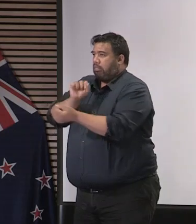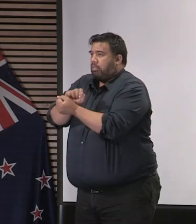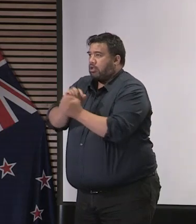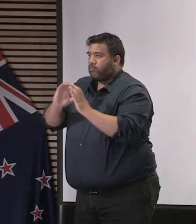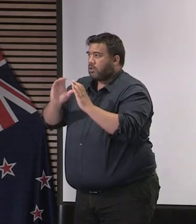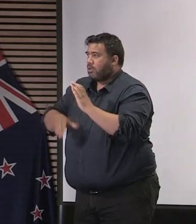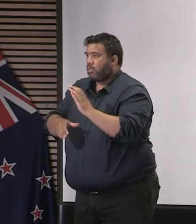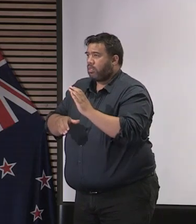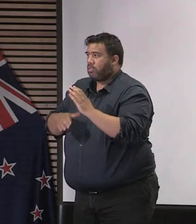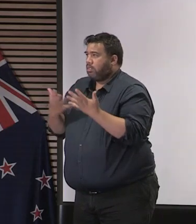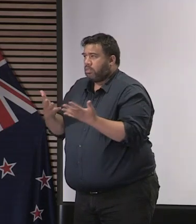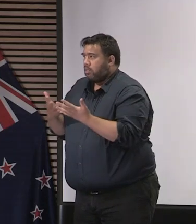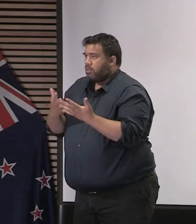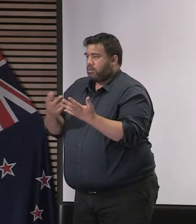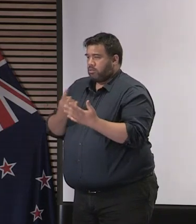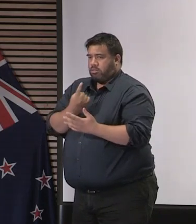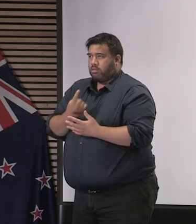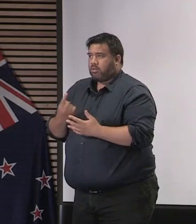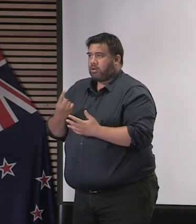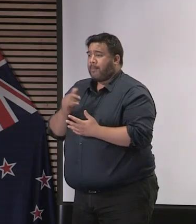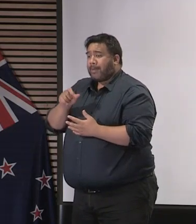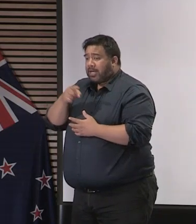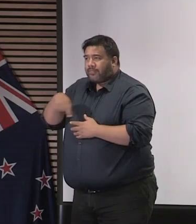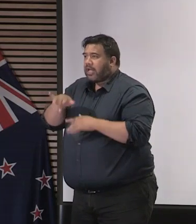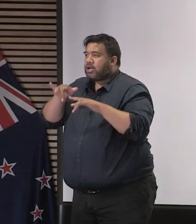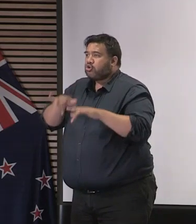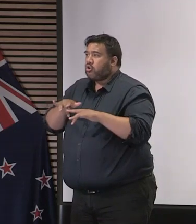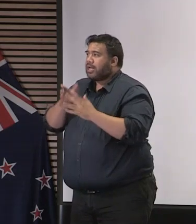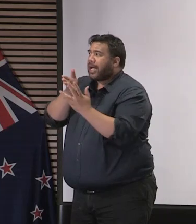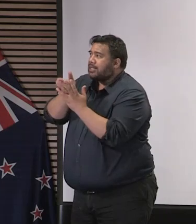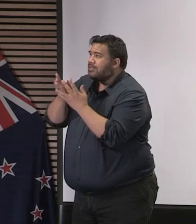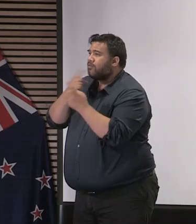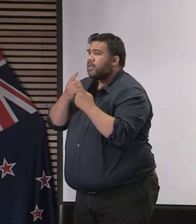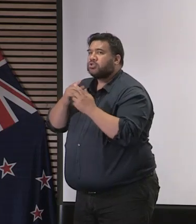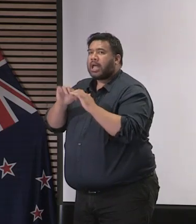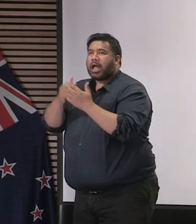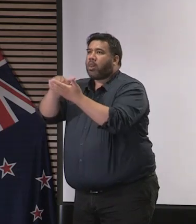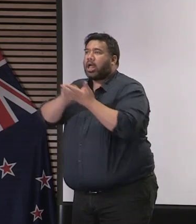email address. They're potentially people who may not